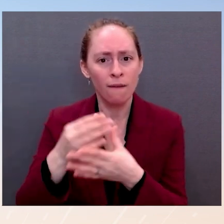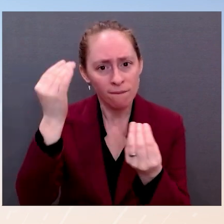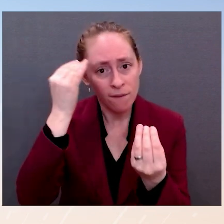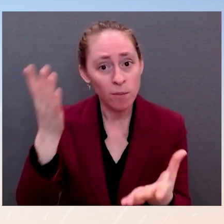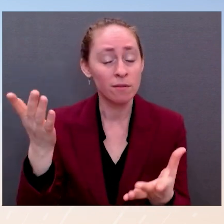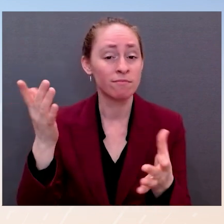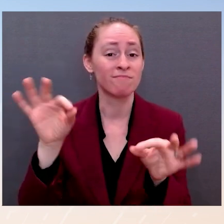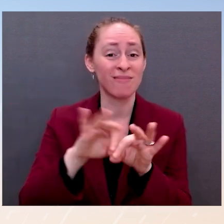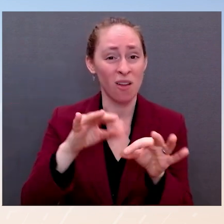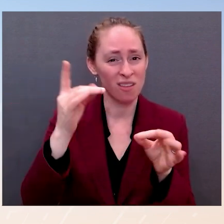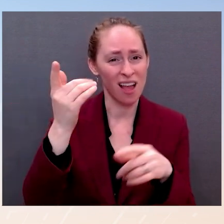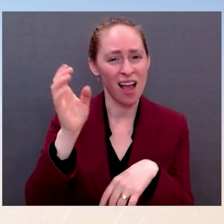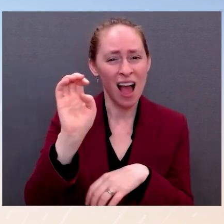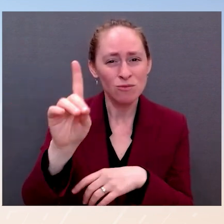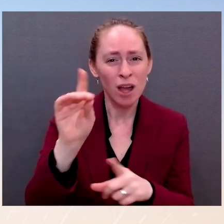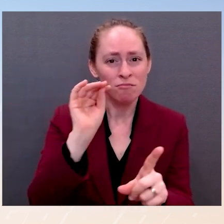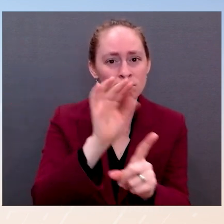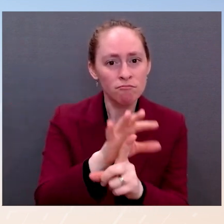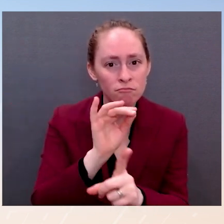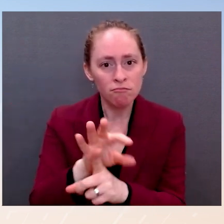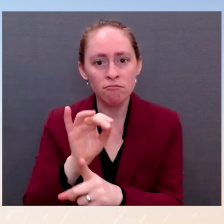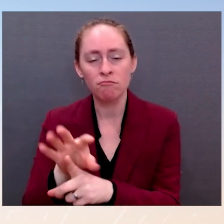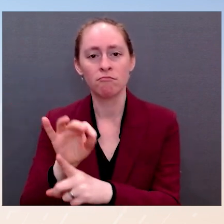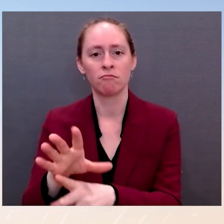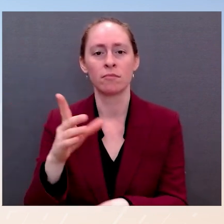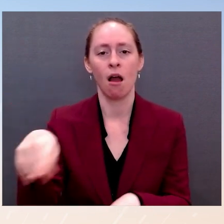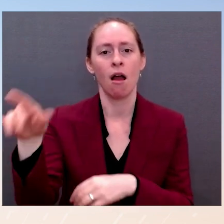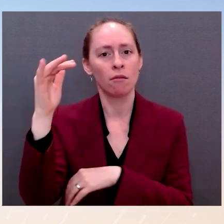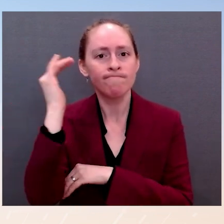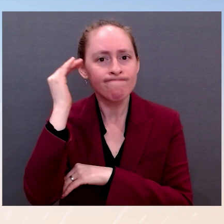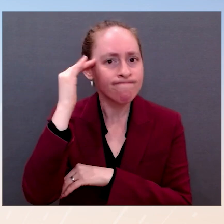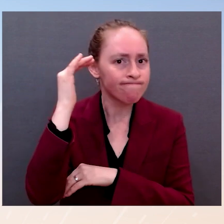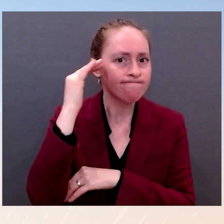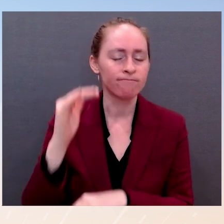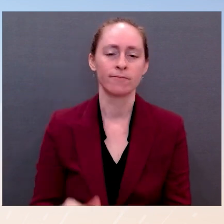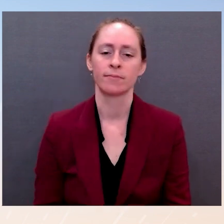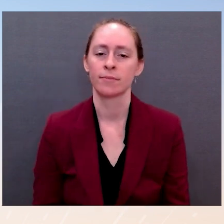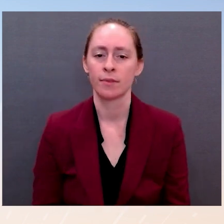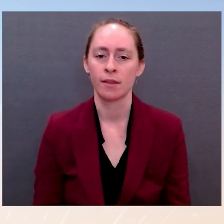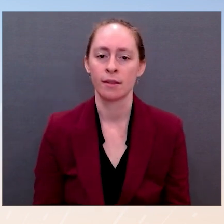educate and inform our communities about all of the various treatment options